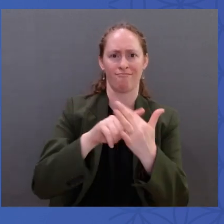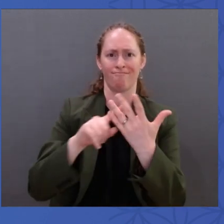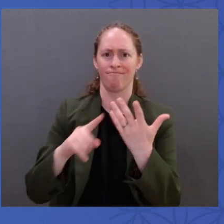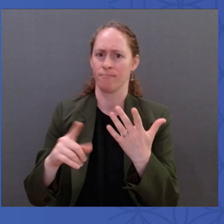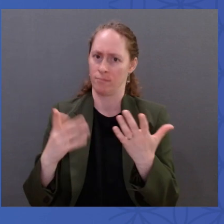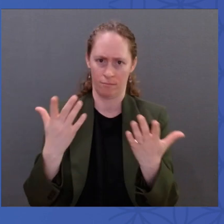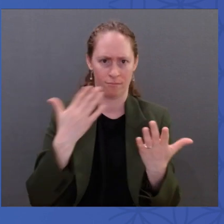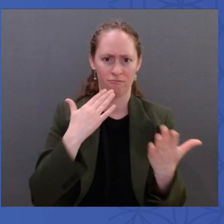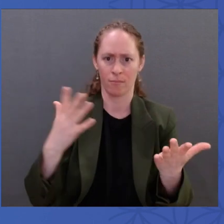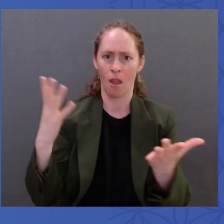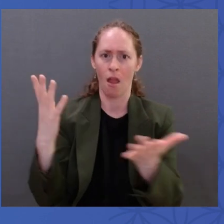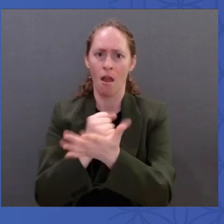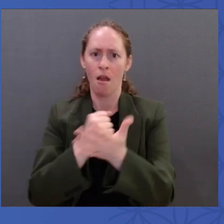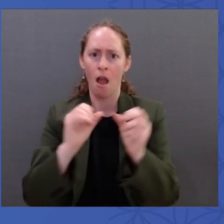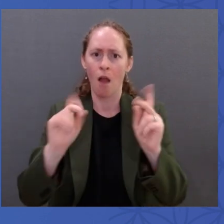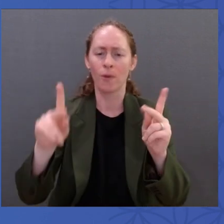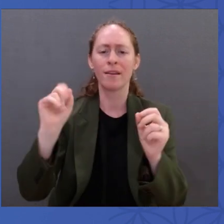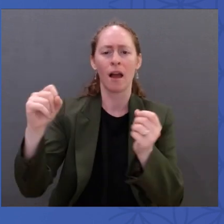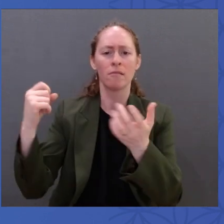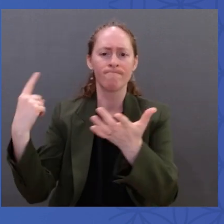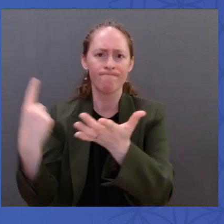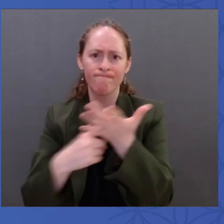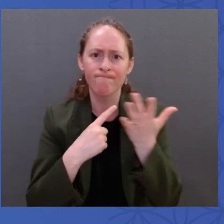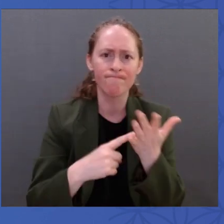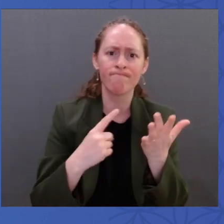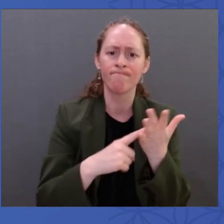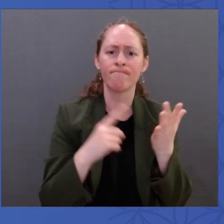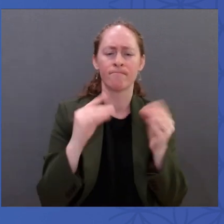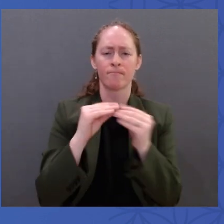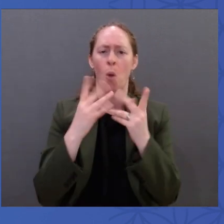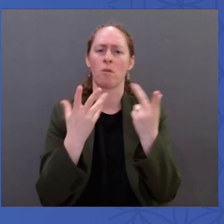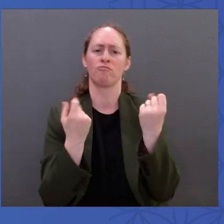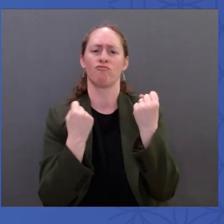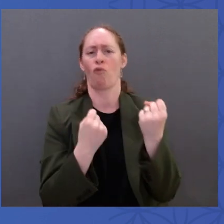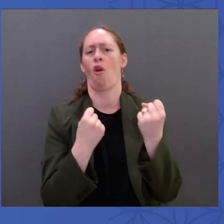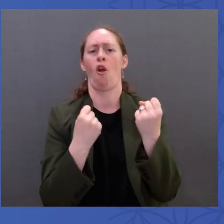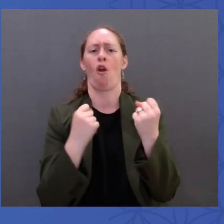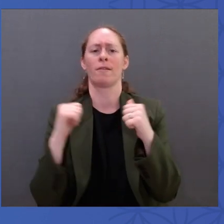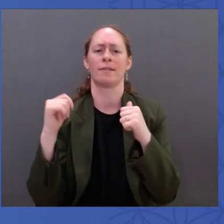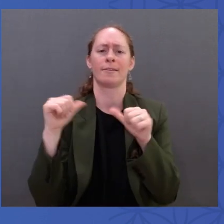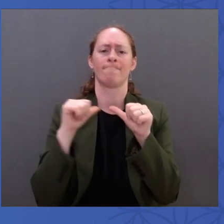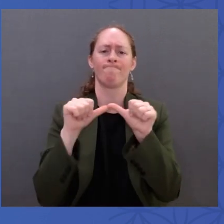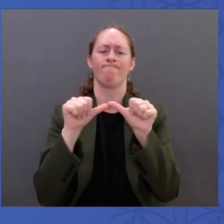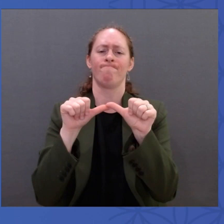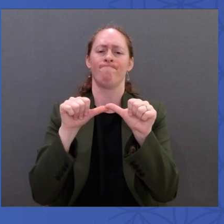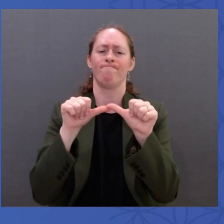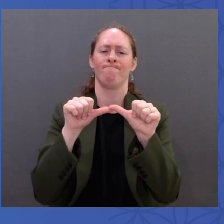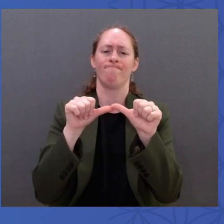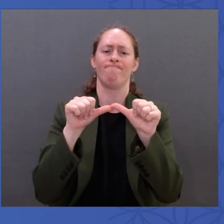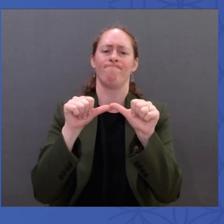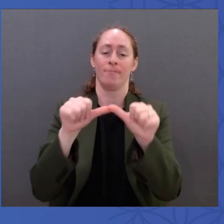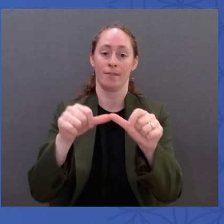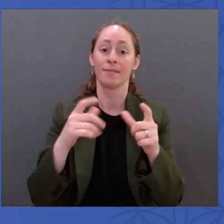sustainability, inclusiveness, economic growth, fairness and competitiveness